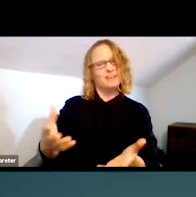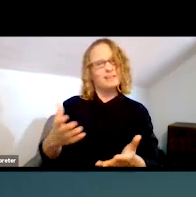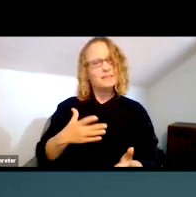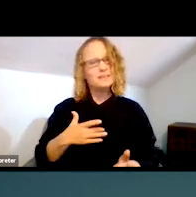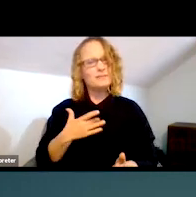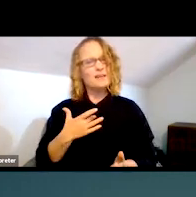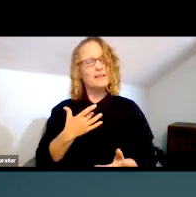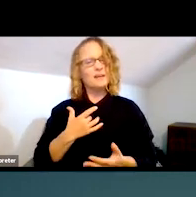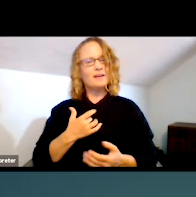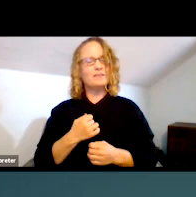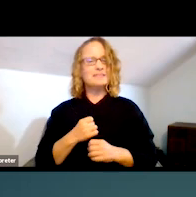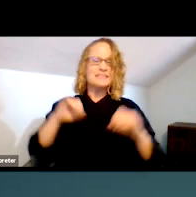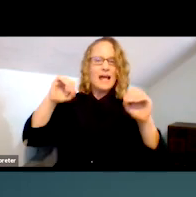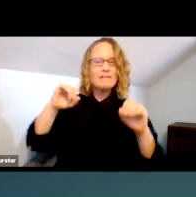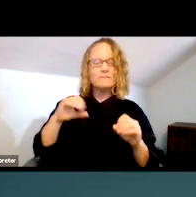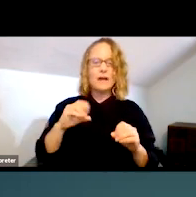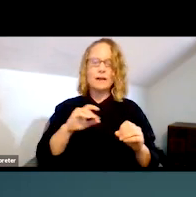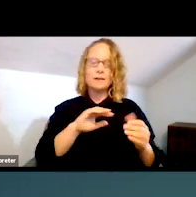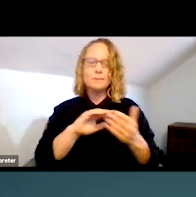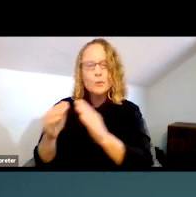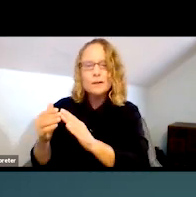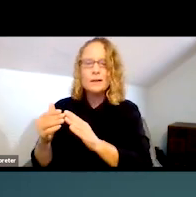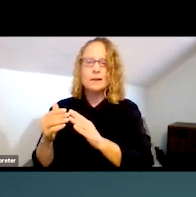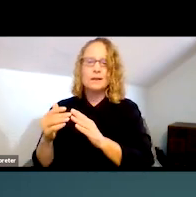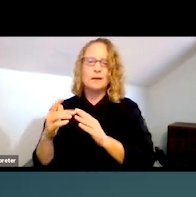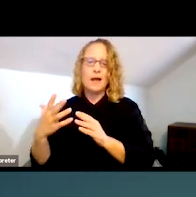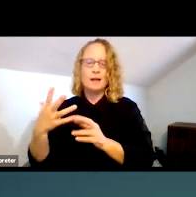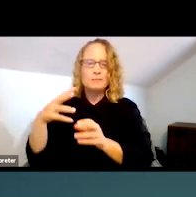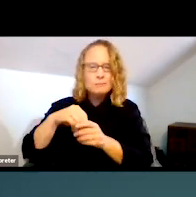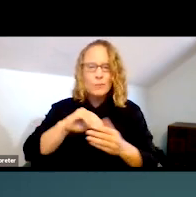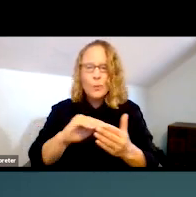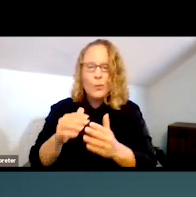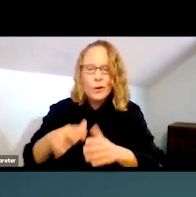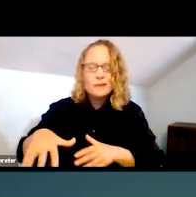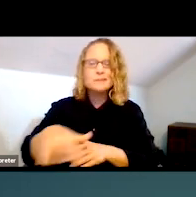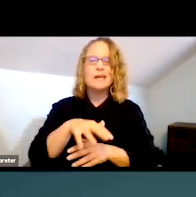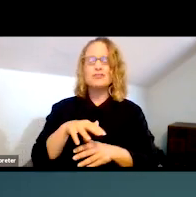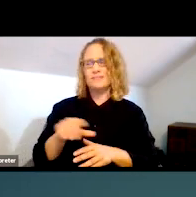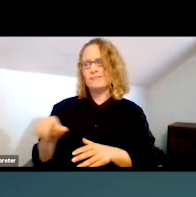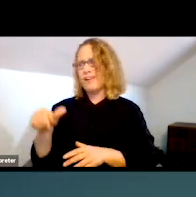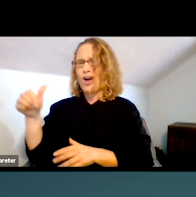who actually headquartered in that same building that I actually had a pic that earlier. And to be perfectly honest,